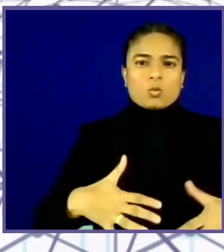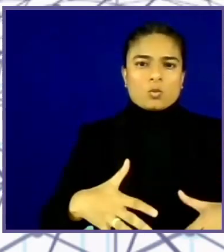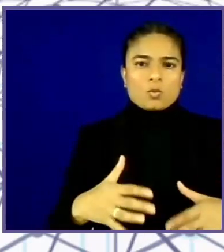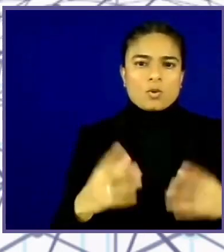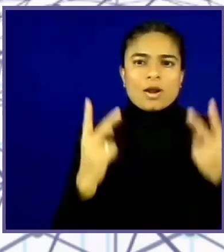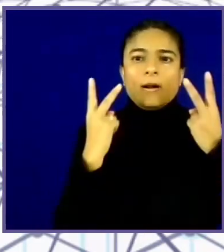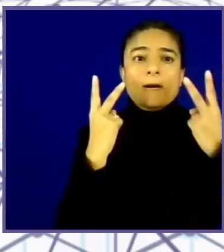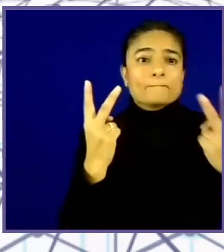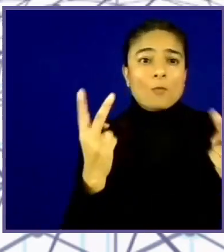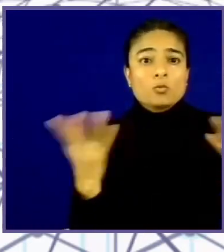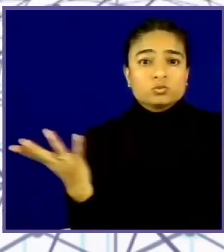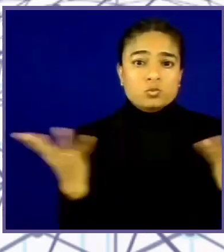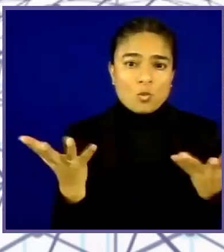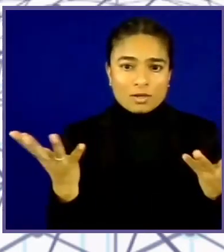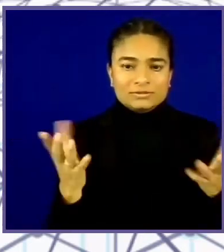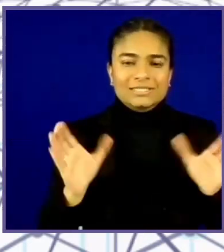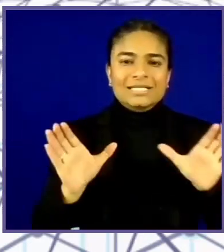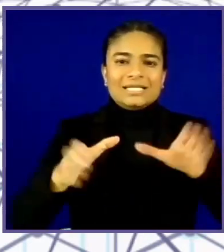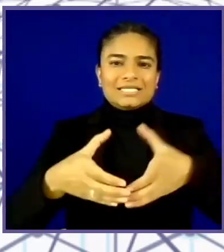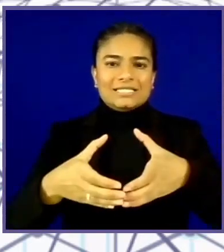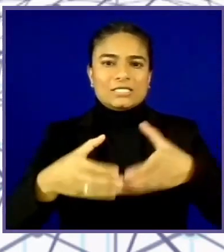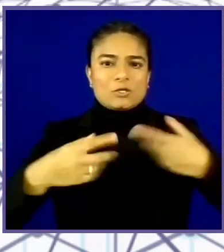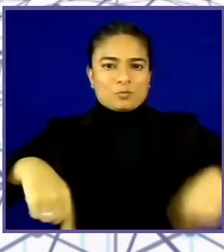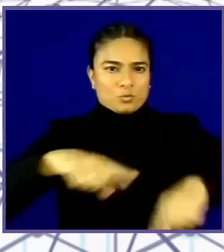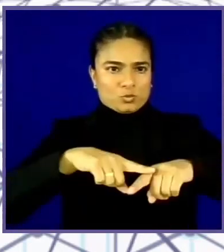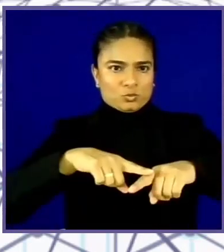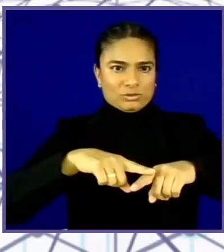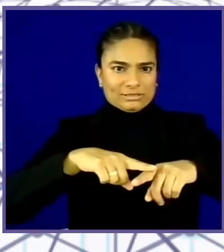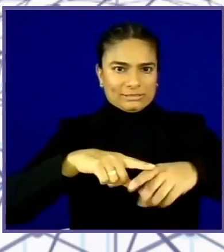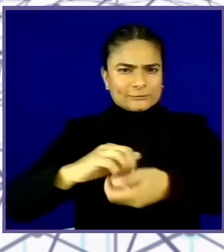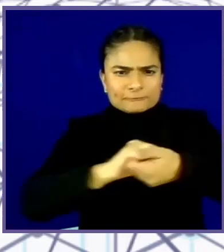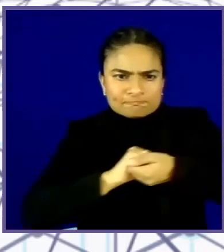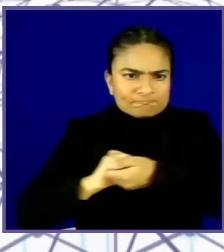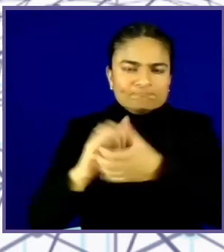current and future needs are taken into consideration.